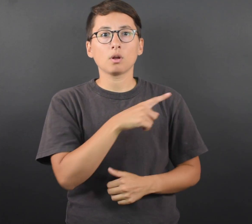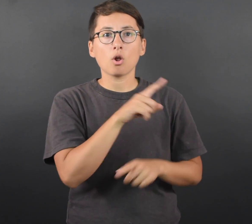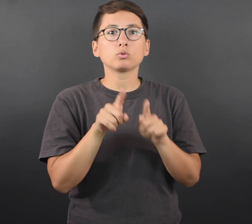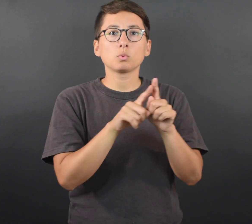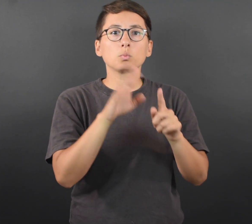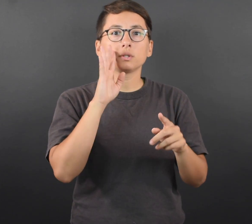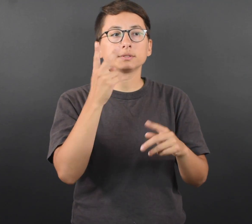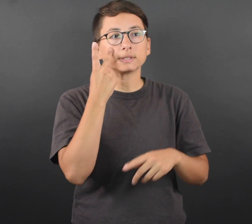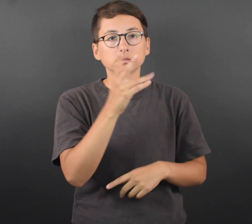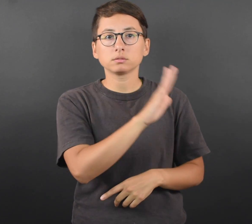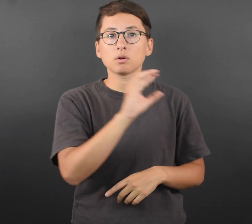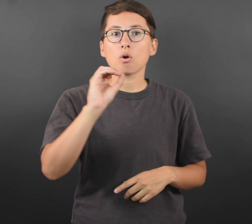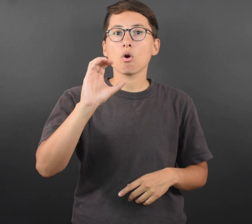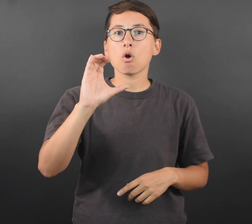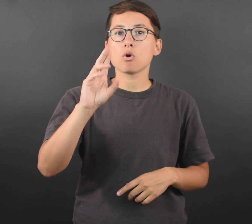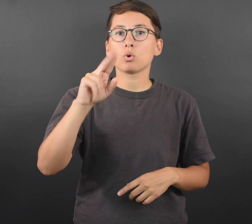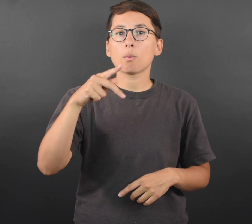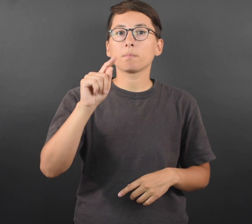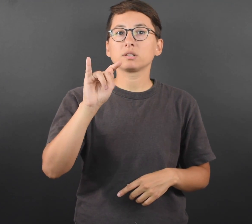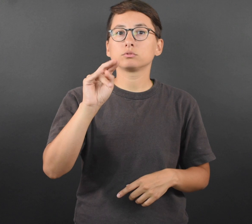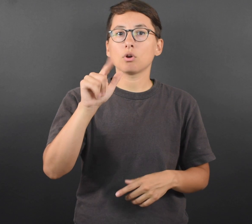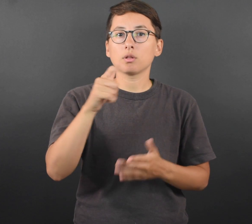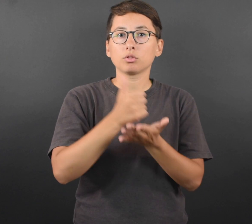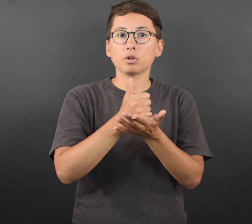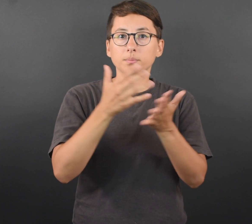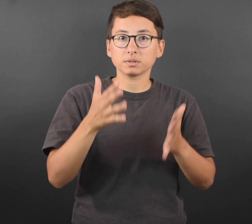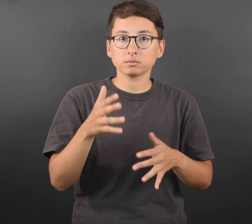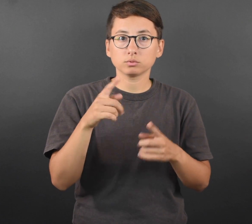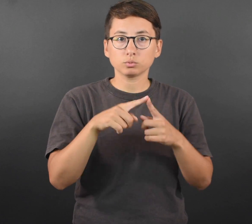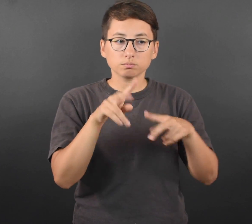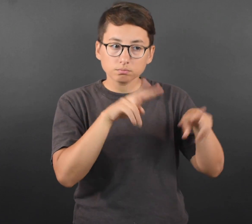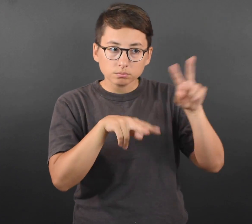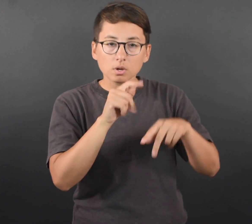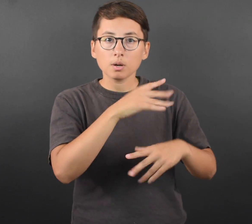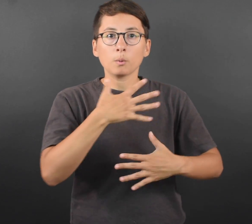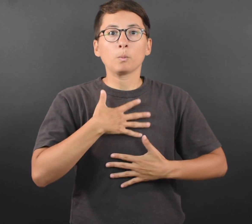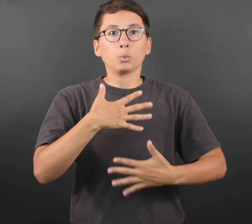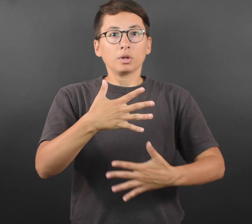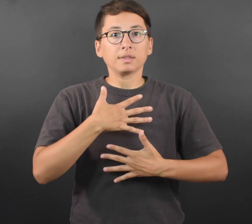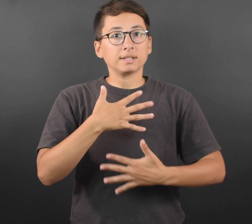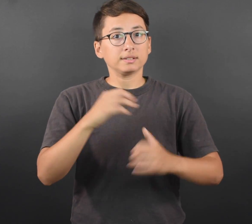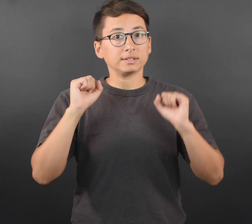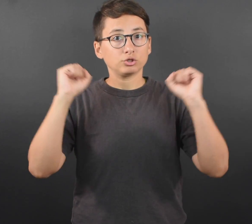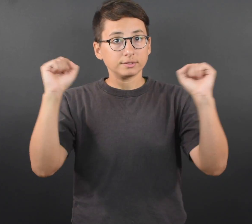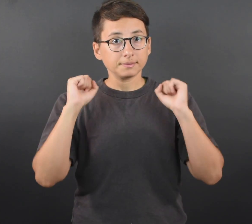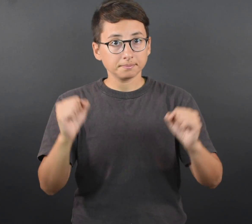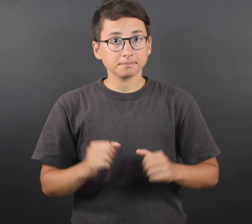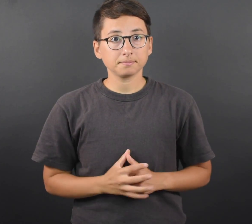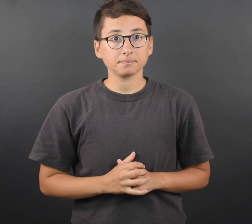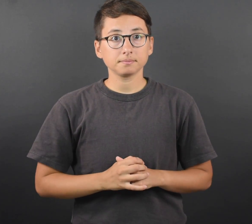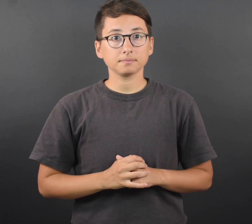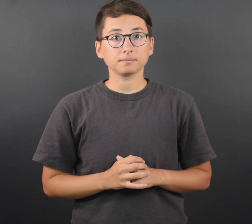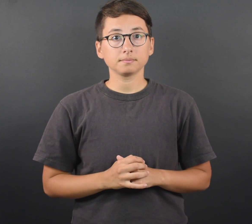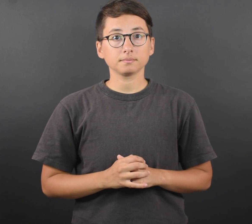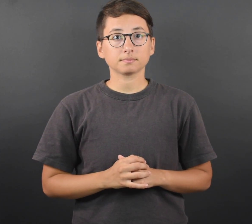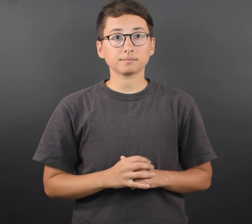She'll be seeing her occupational therapist, too, to work on breathing exercises.